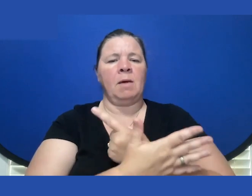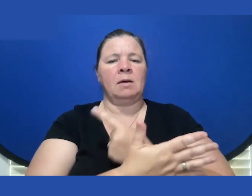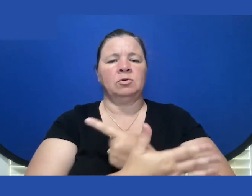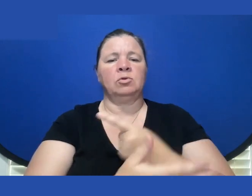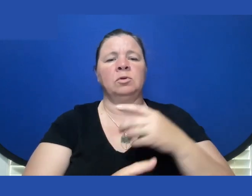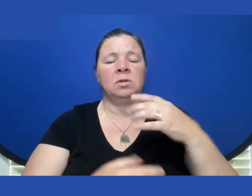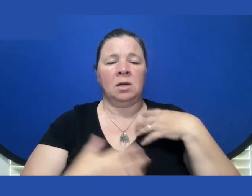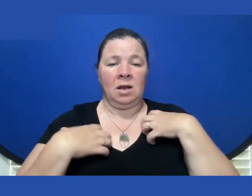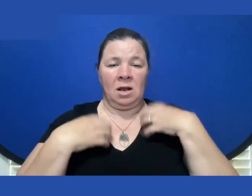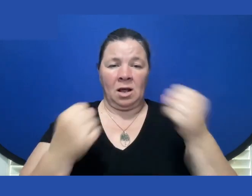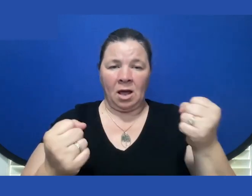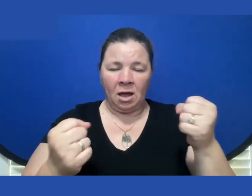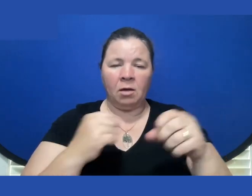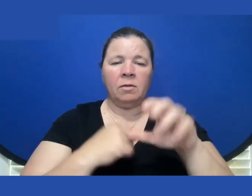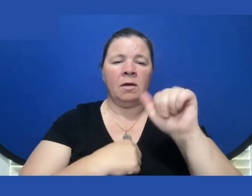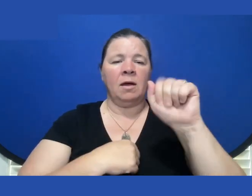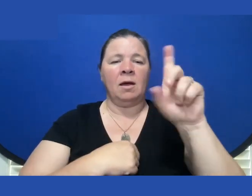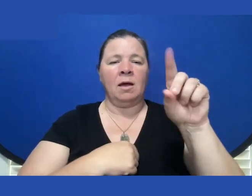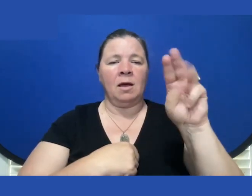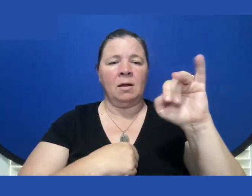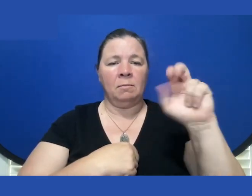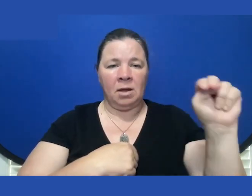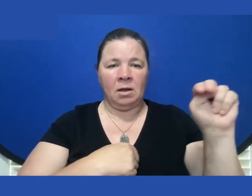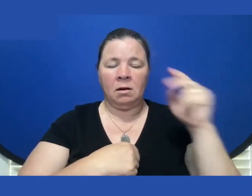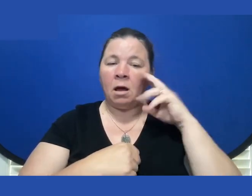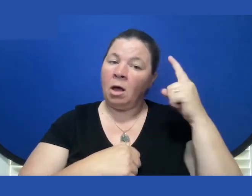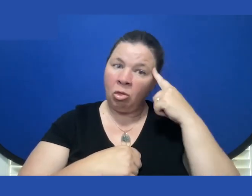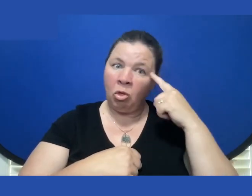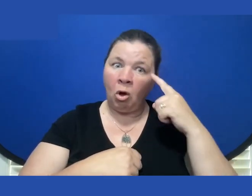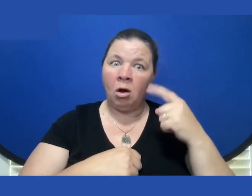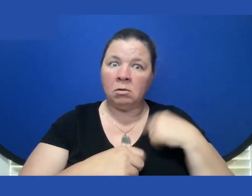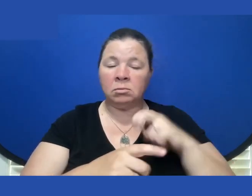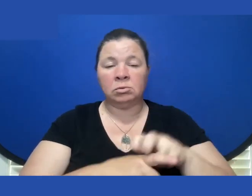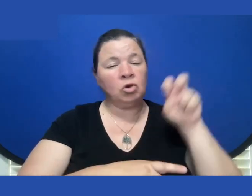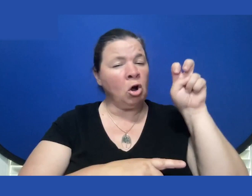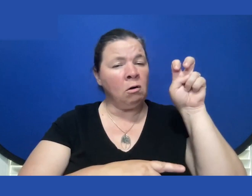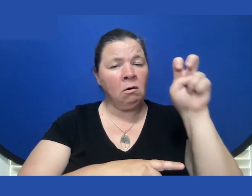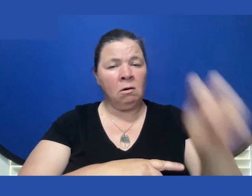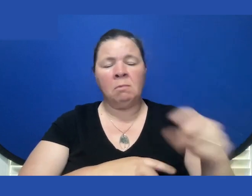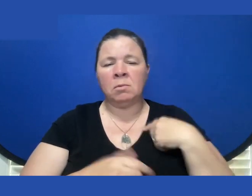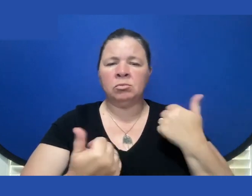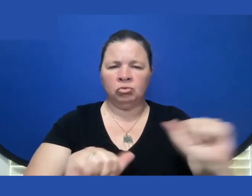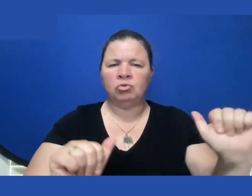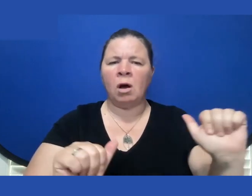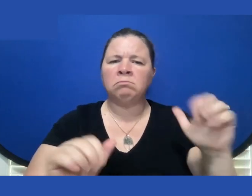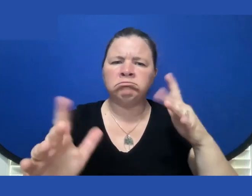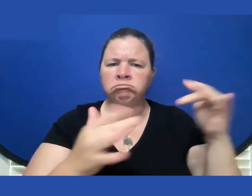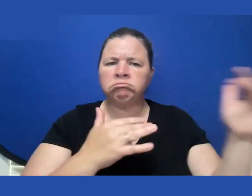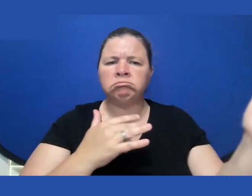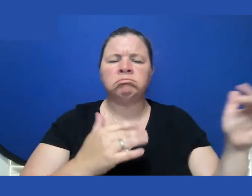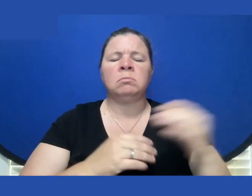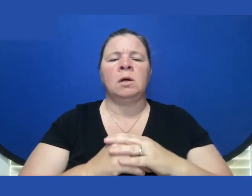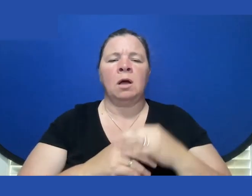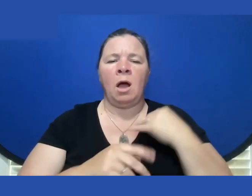and I took the leap. I thought it was absolutely crazy, but I looked at it, and I remember having a conversation